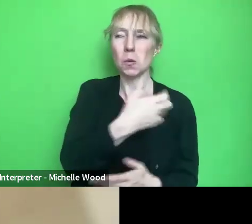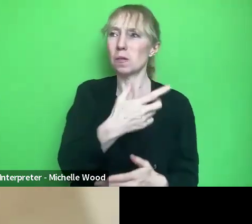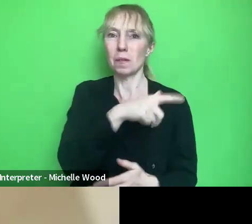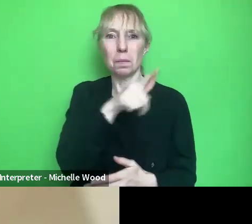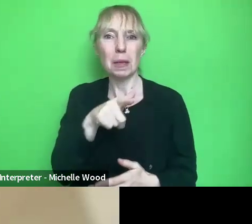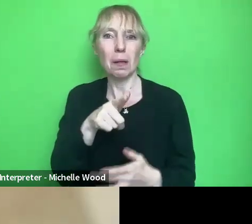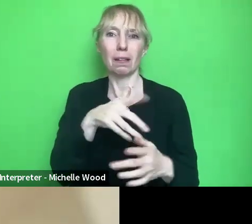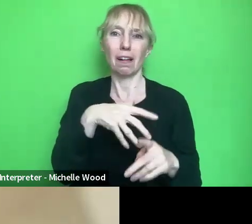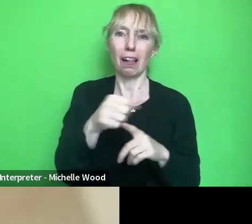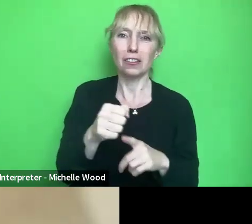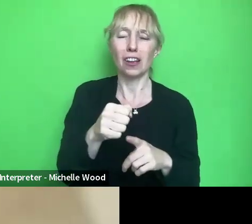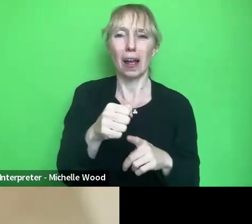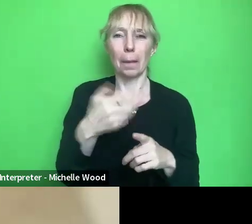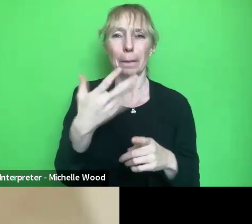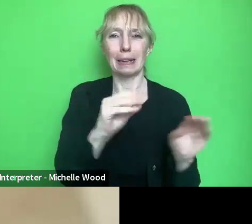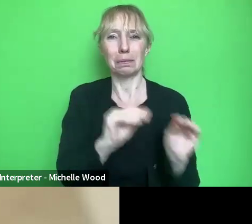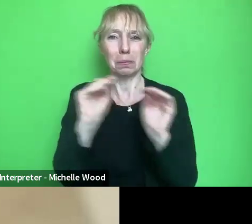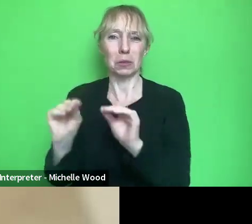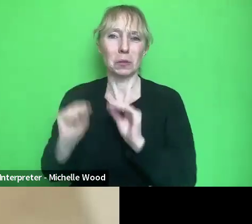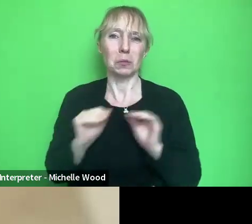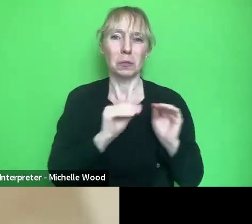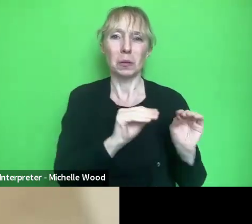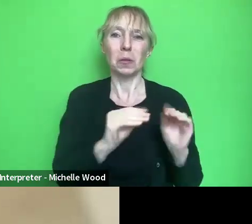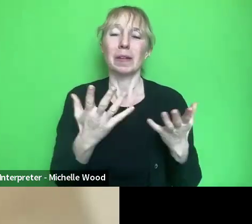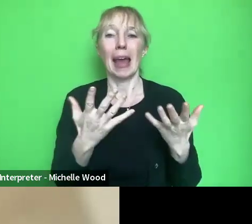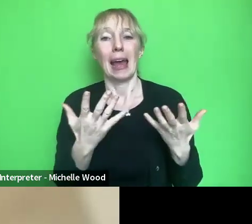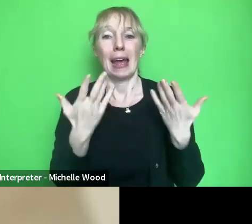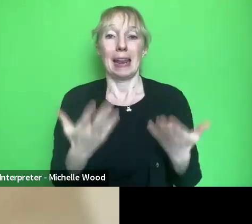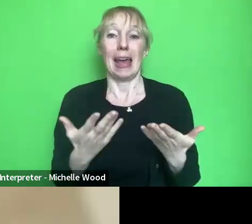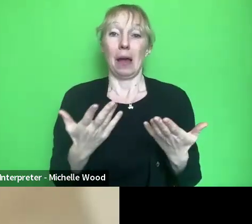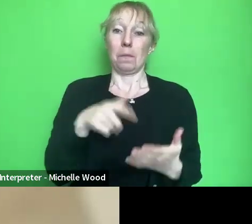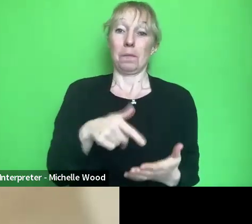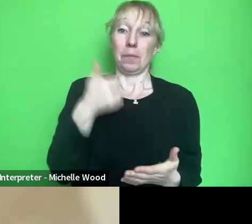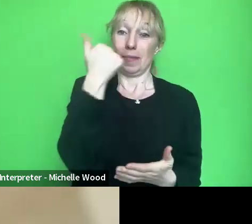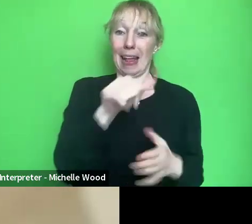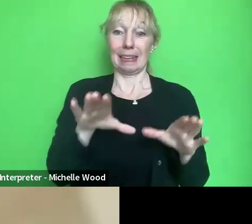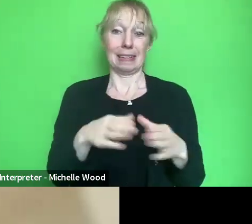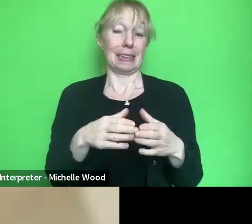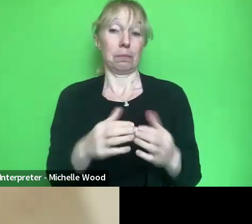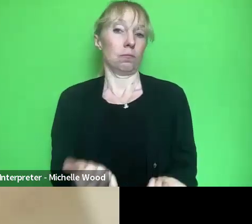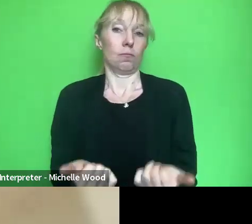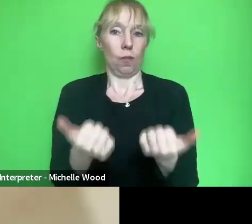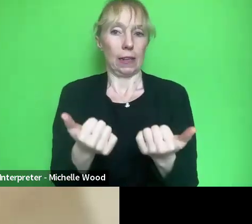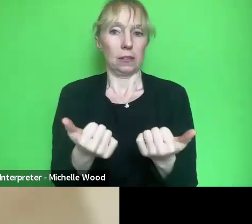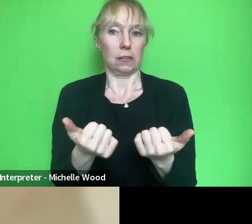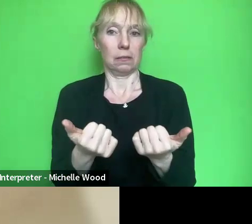a little bit. But yeah, now landed in the talent team, which for me is amazing because it means that day to day I am